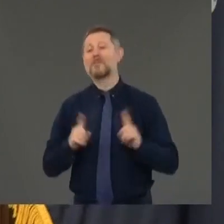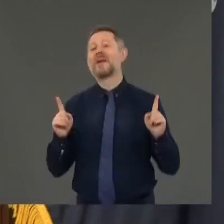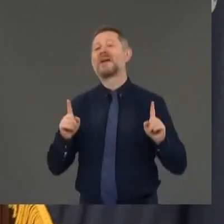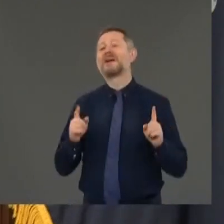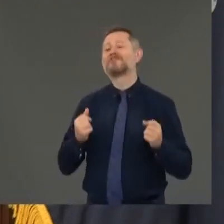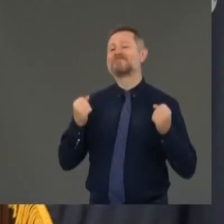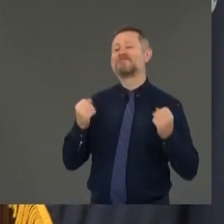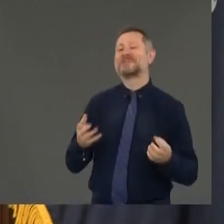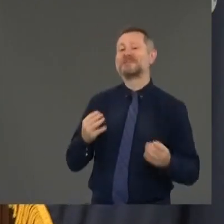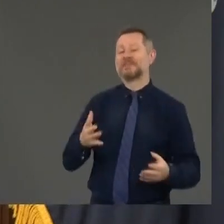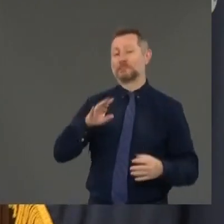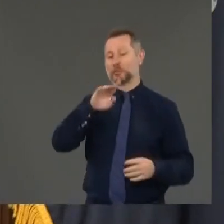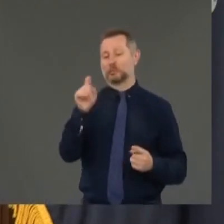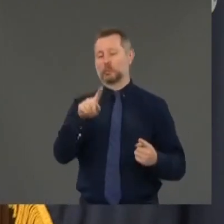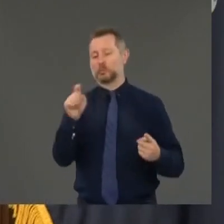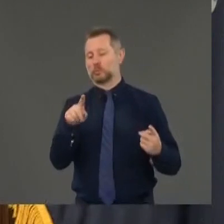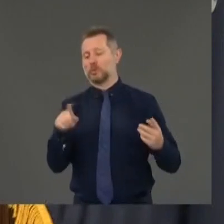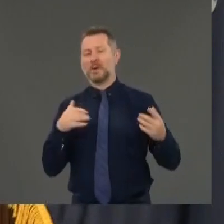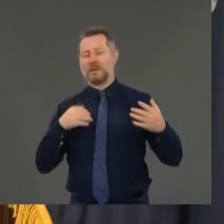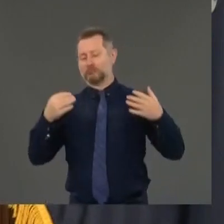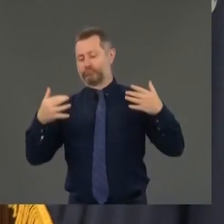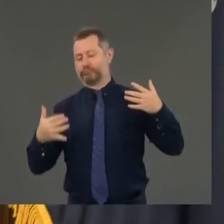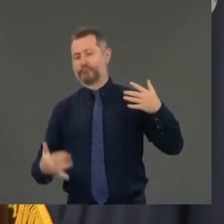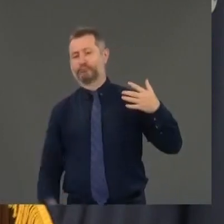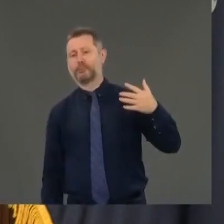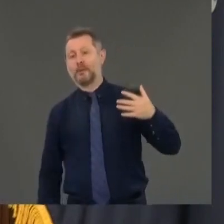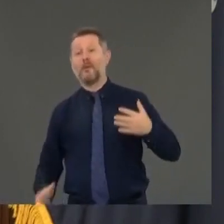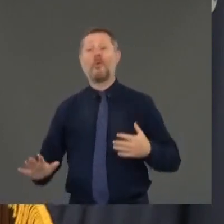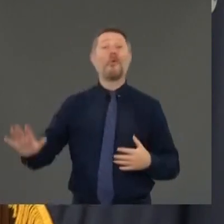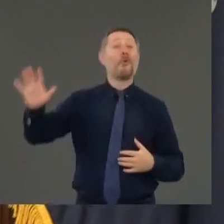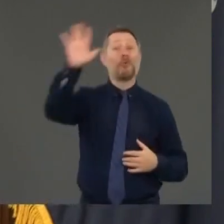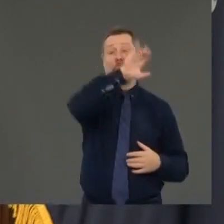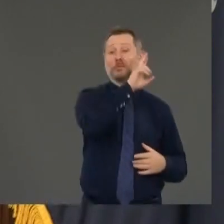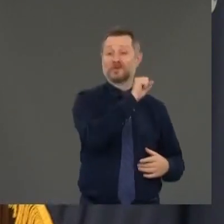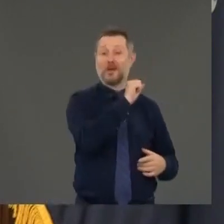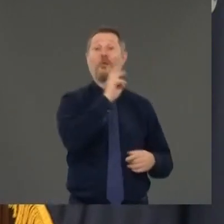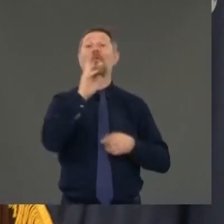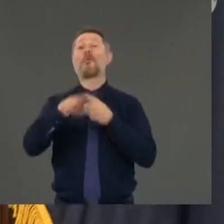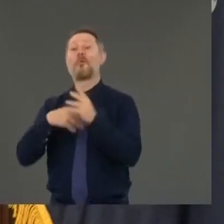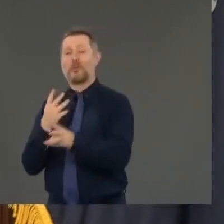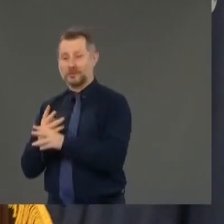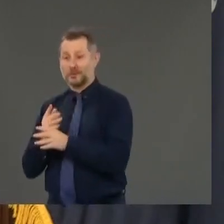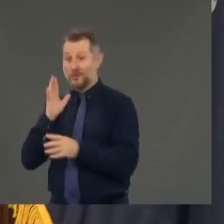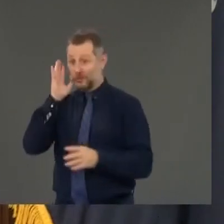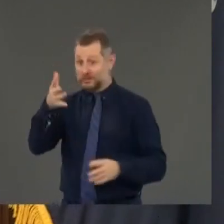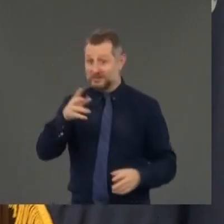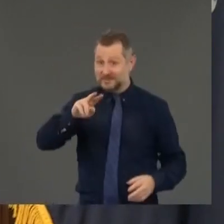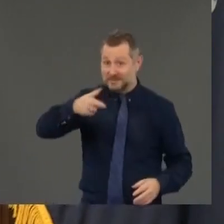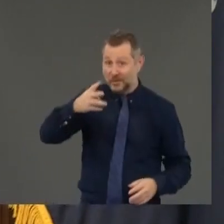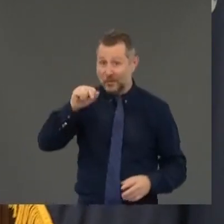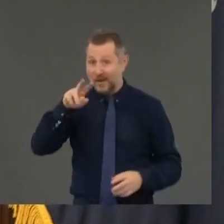YORK RIGHT NOW.